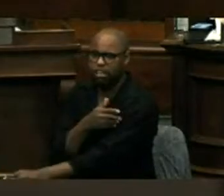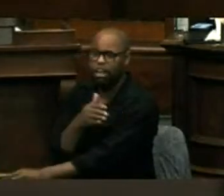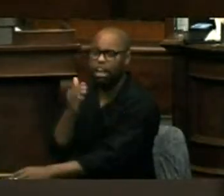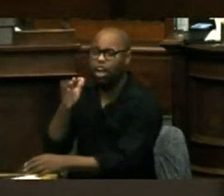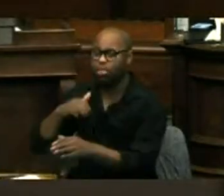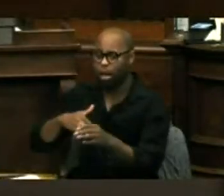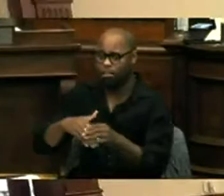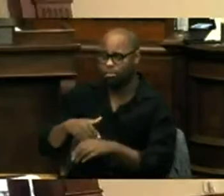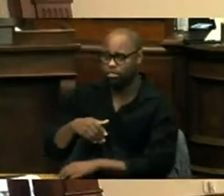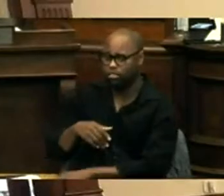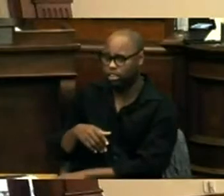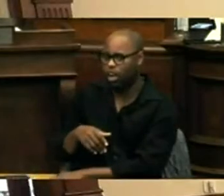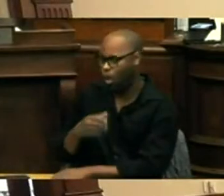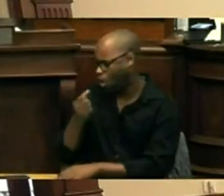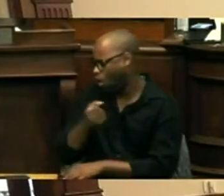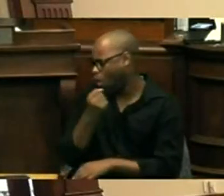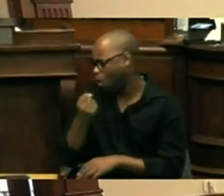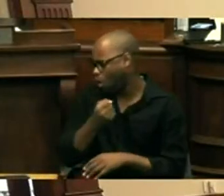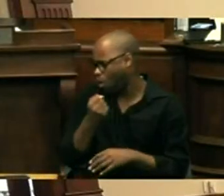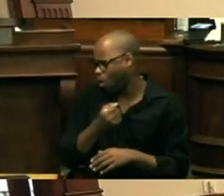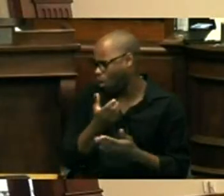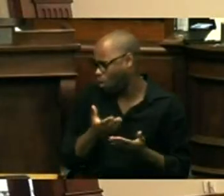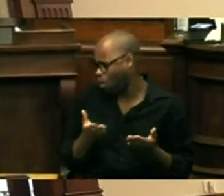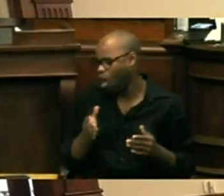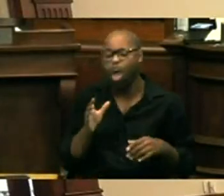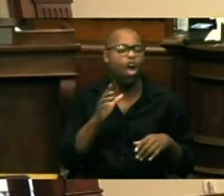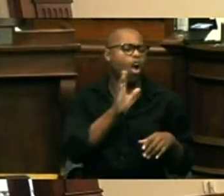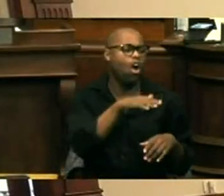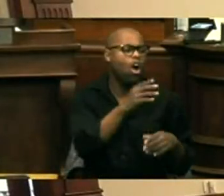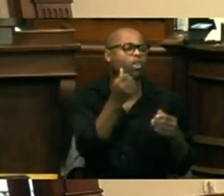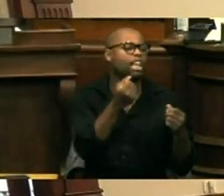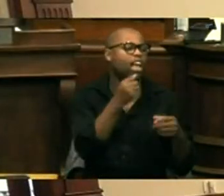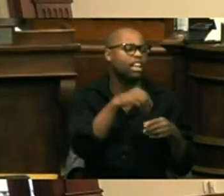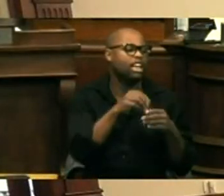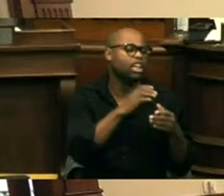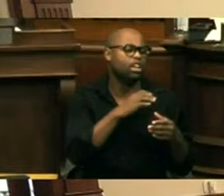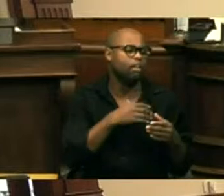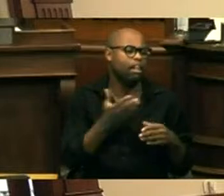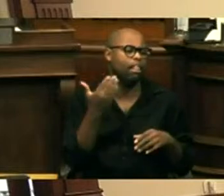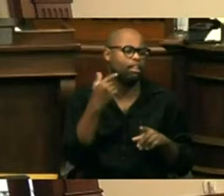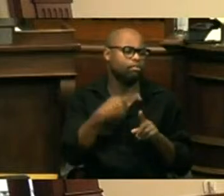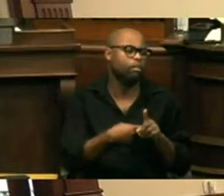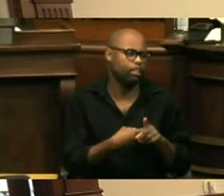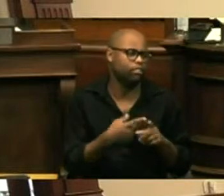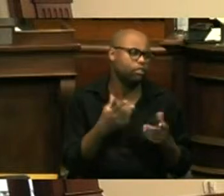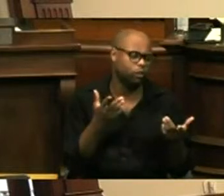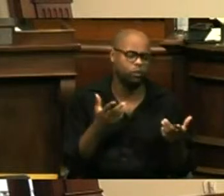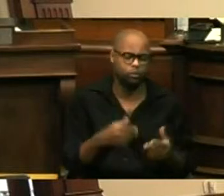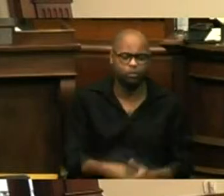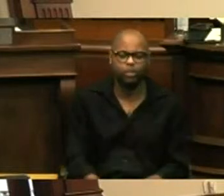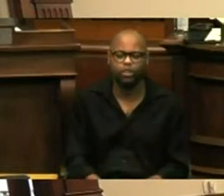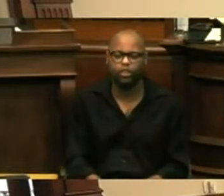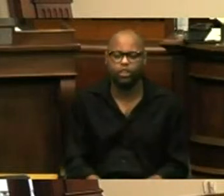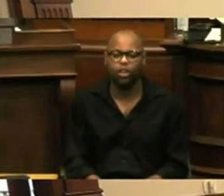one we have in the amendment on. So this one was held in